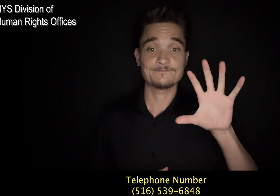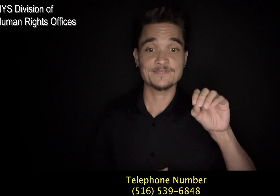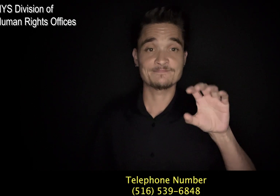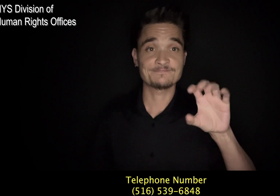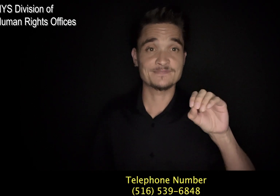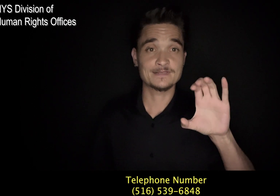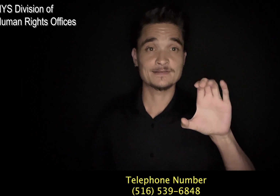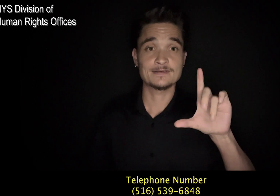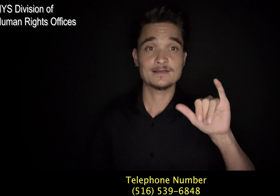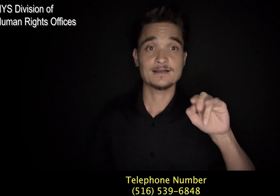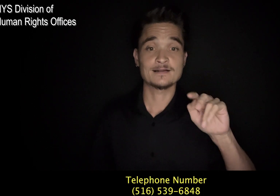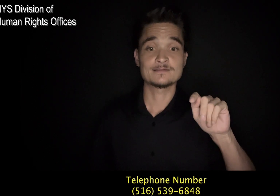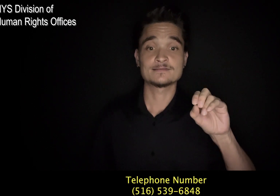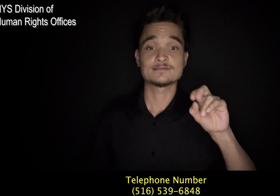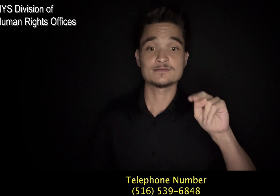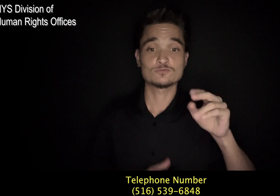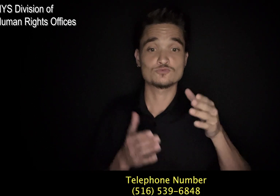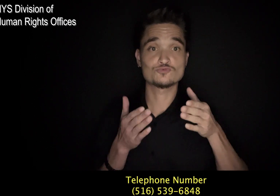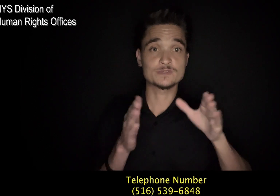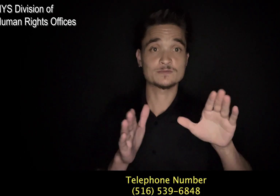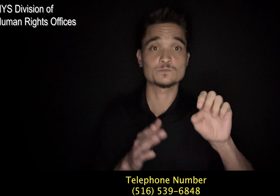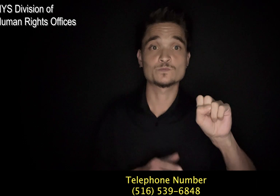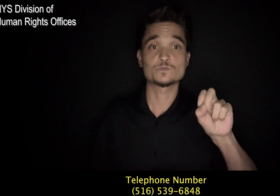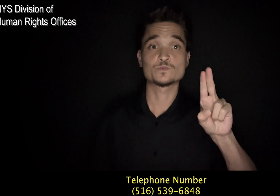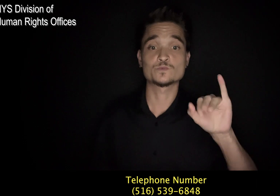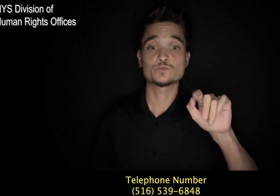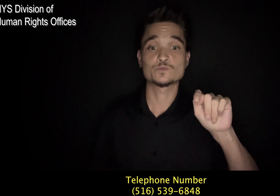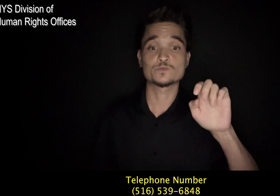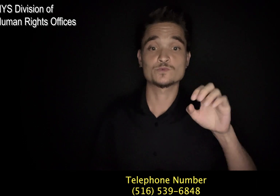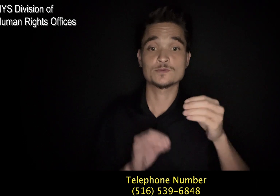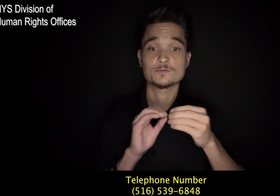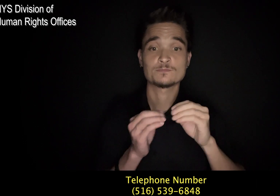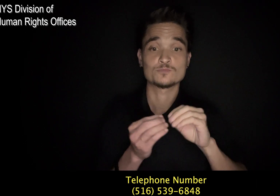Telephone Number (516) 539-6848